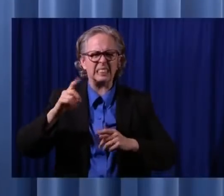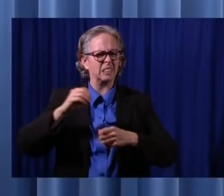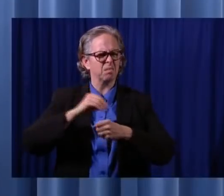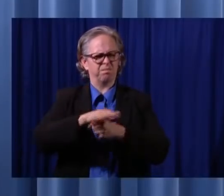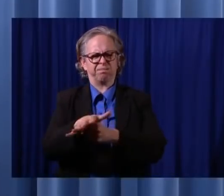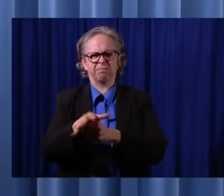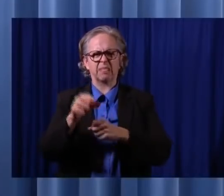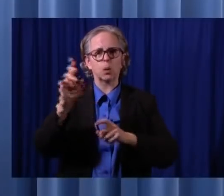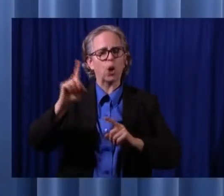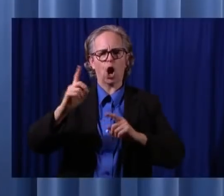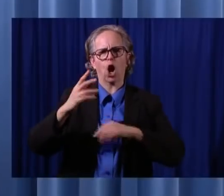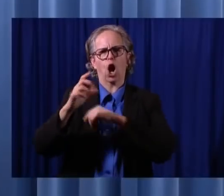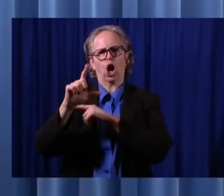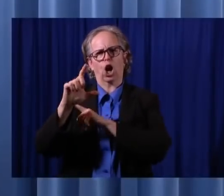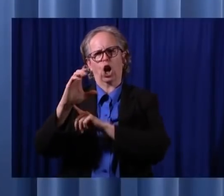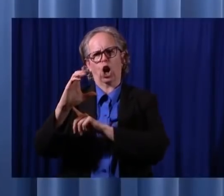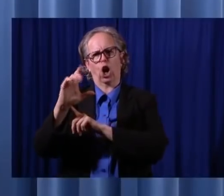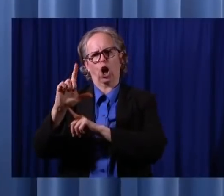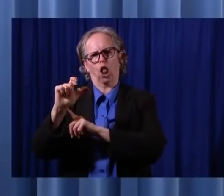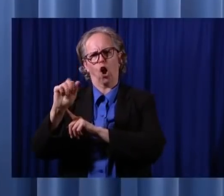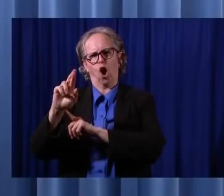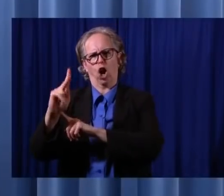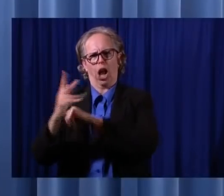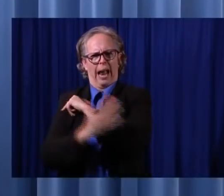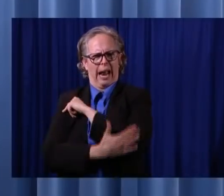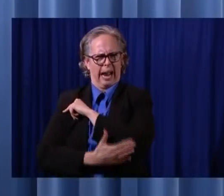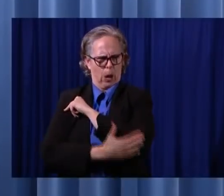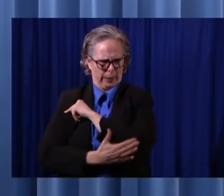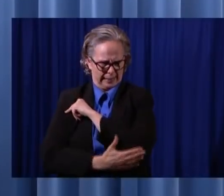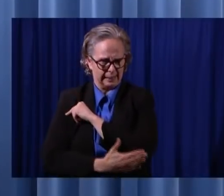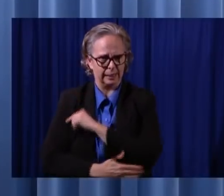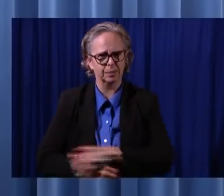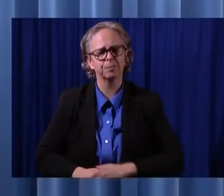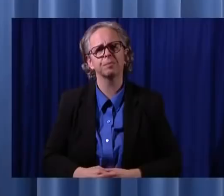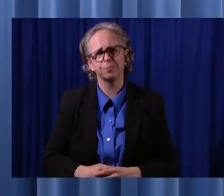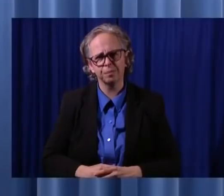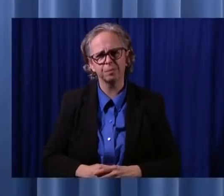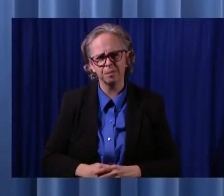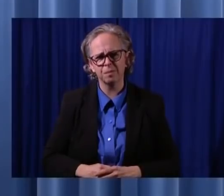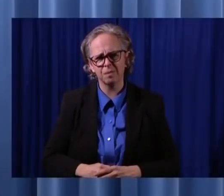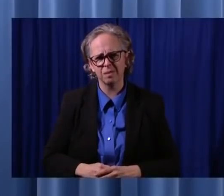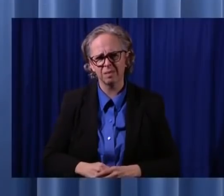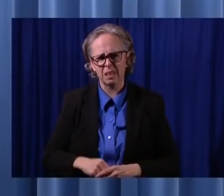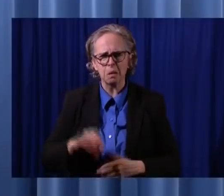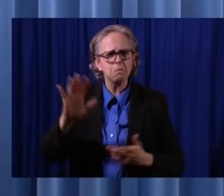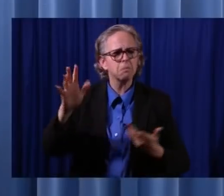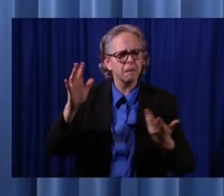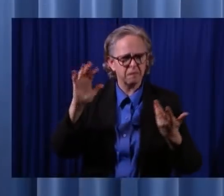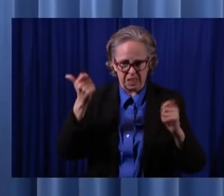CAUTIOUS. I CAME ACROSS AN ARTICLE TODAY IN THE SPRINGFIELD NEWS AND SON